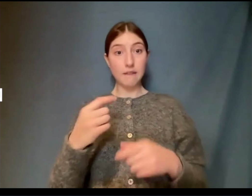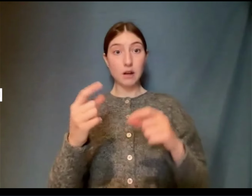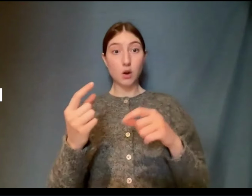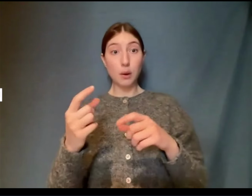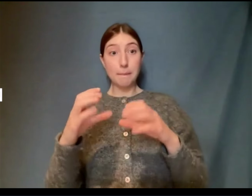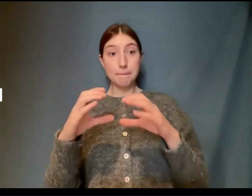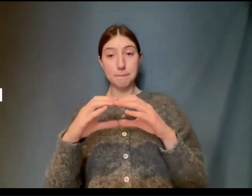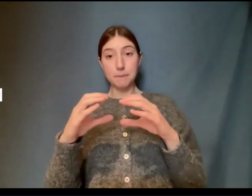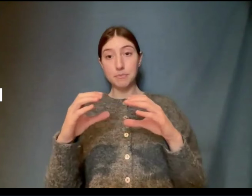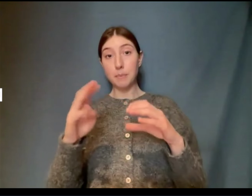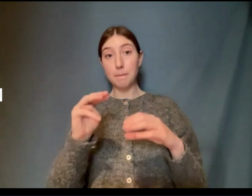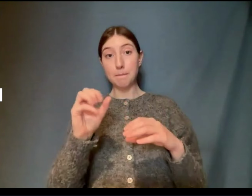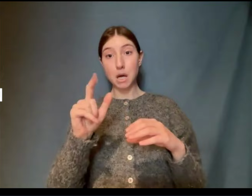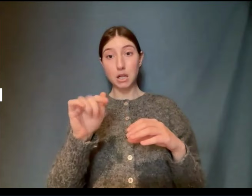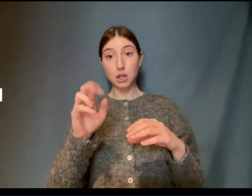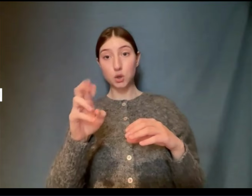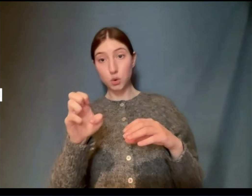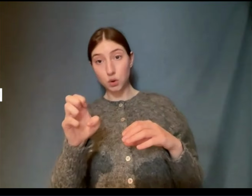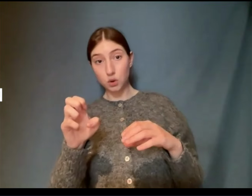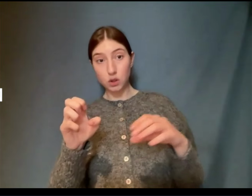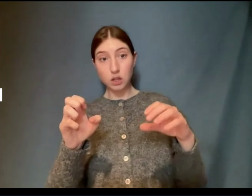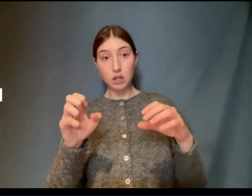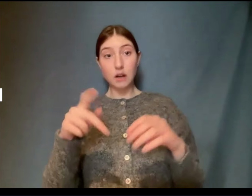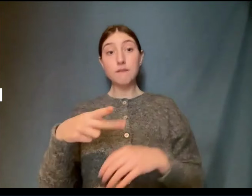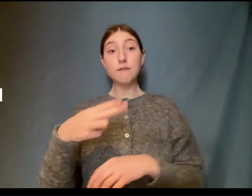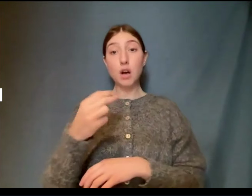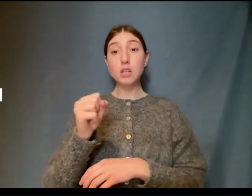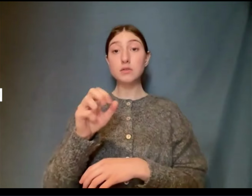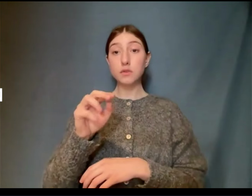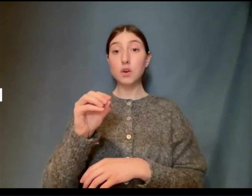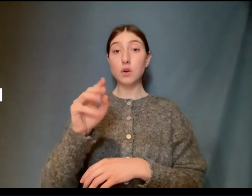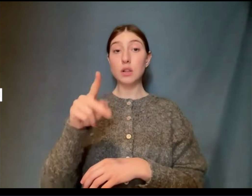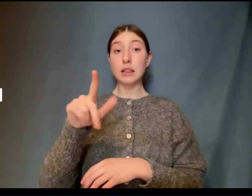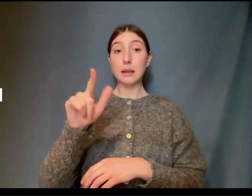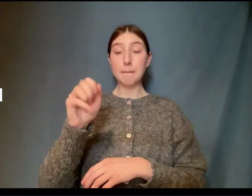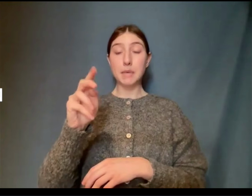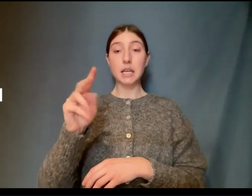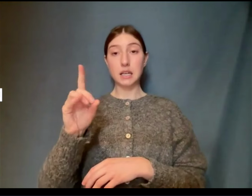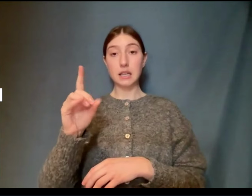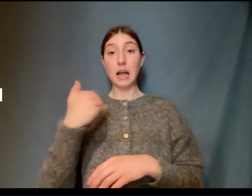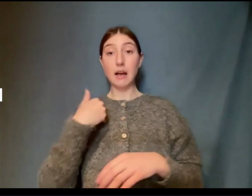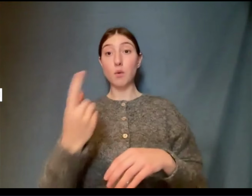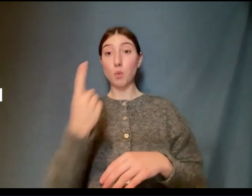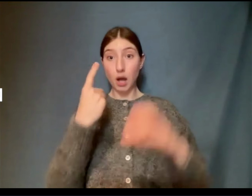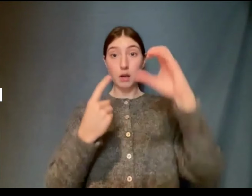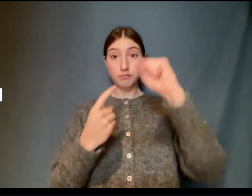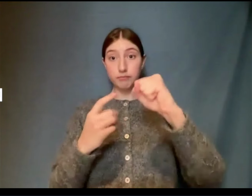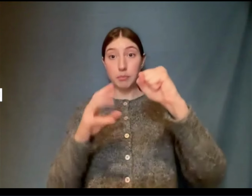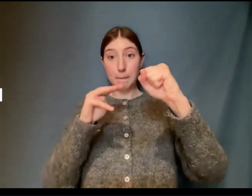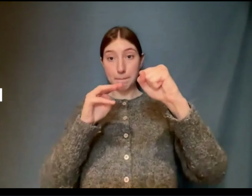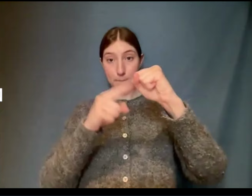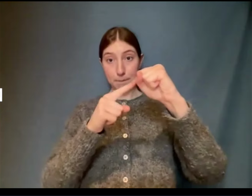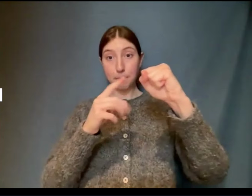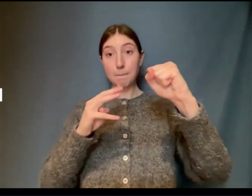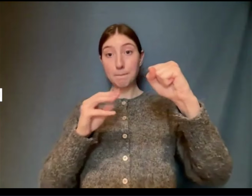do you guys remember? Fatty acids. Correct. But the phospholipid is a little different is in that